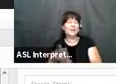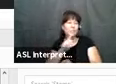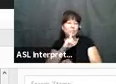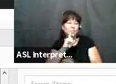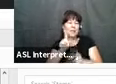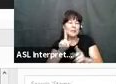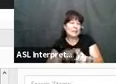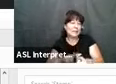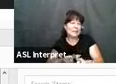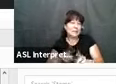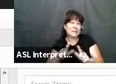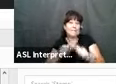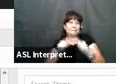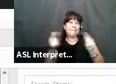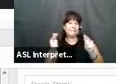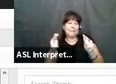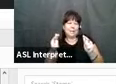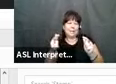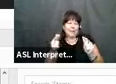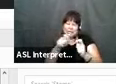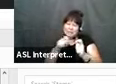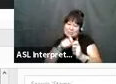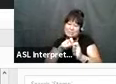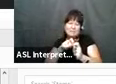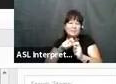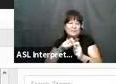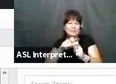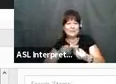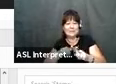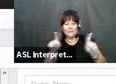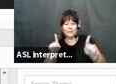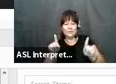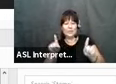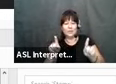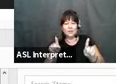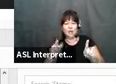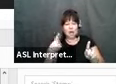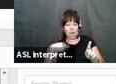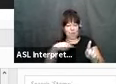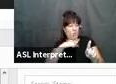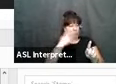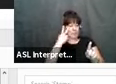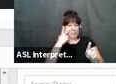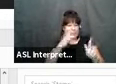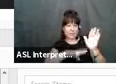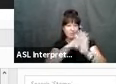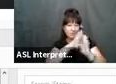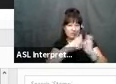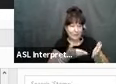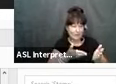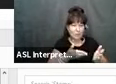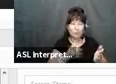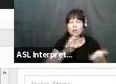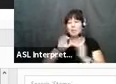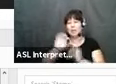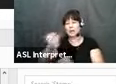differences in the drivers of infection that we're seeing in Sonoma County versus in our neighboring Bay Area counties.